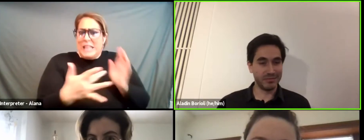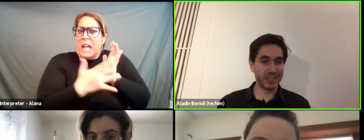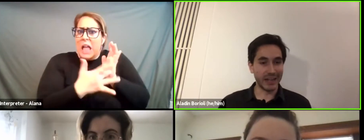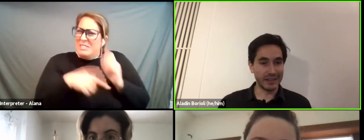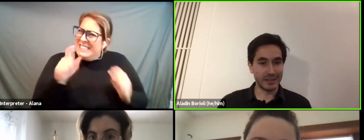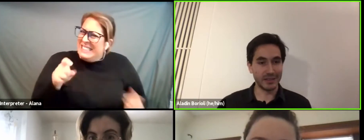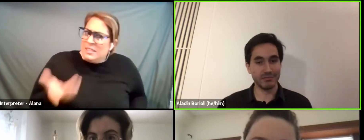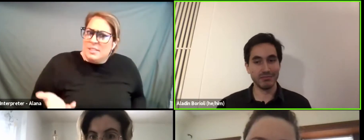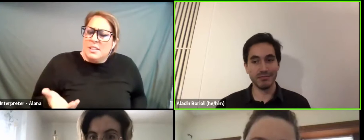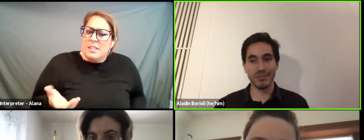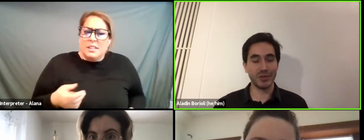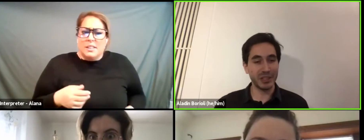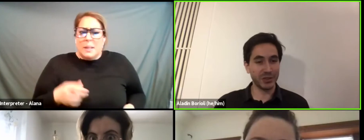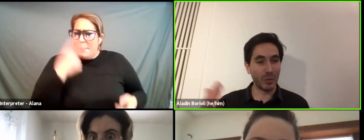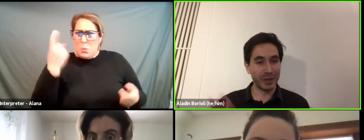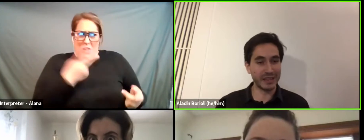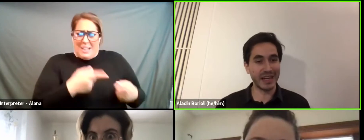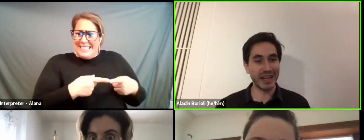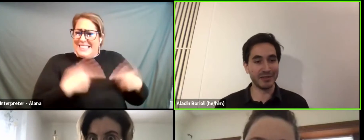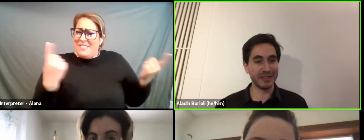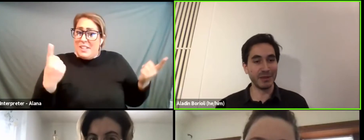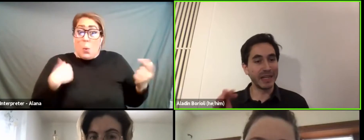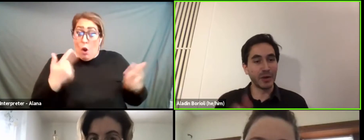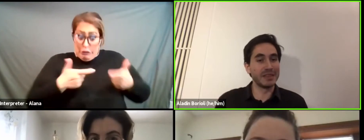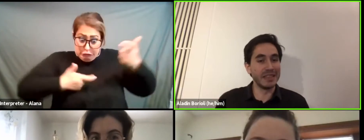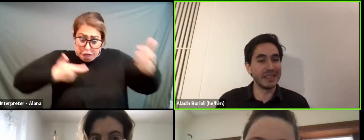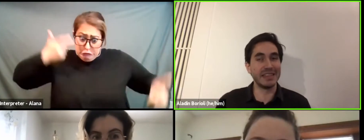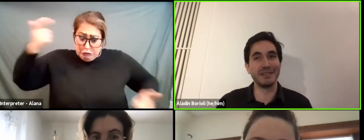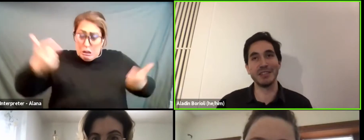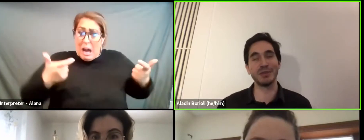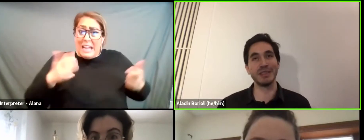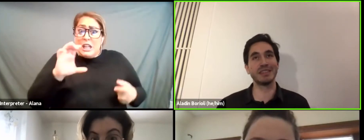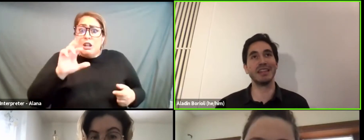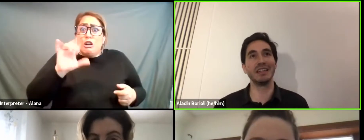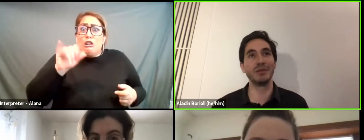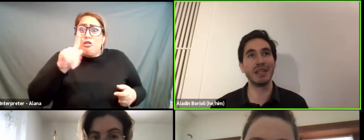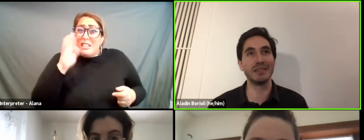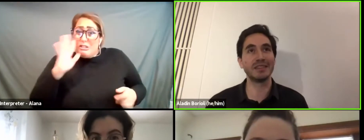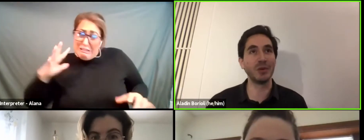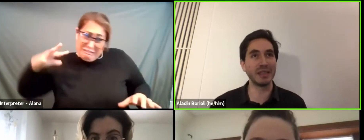giant creatures opening the hive and we cannot dig and dive into it without disturbing them,